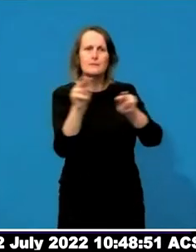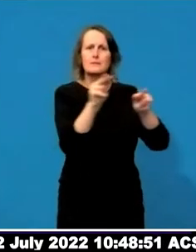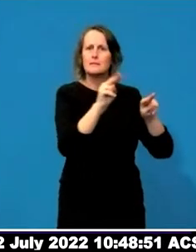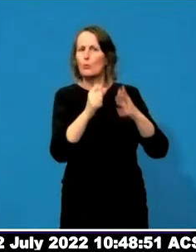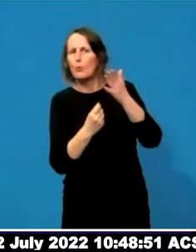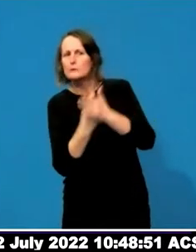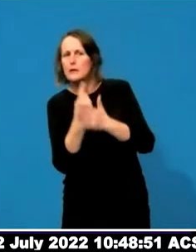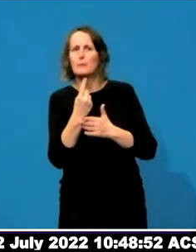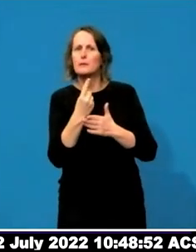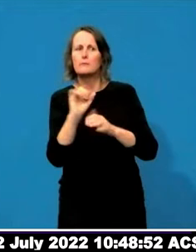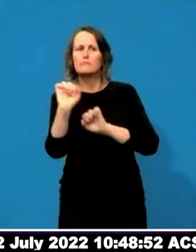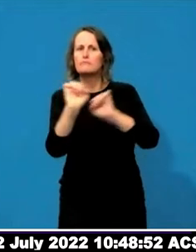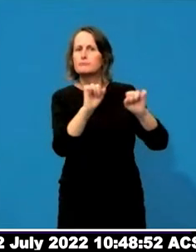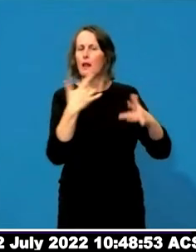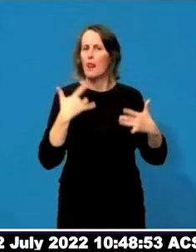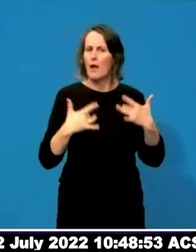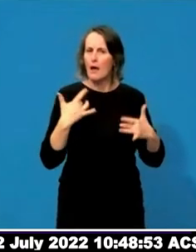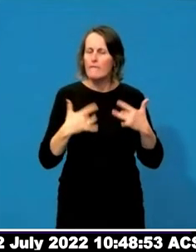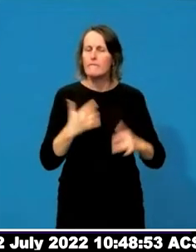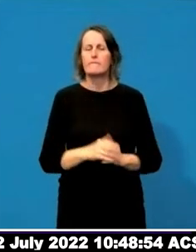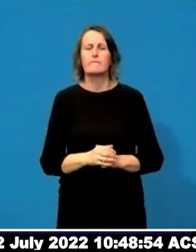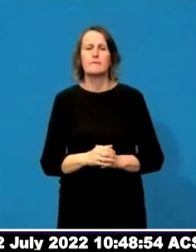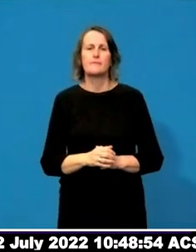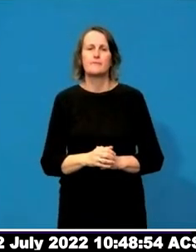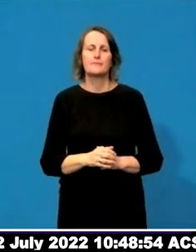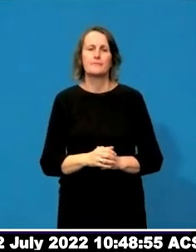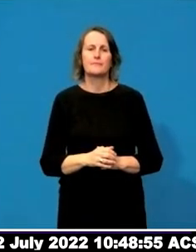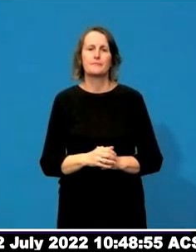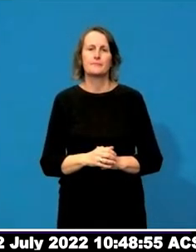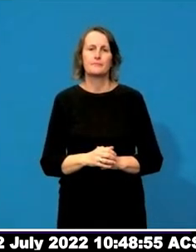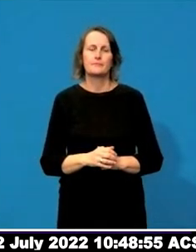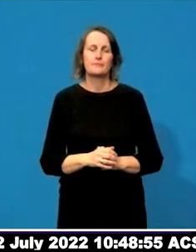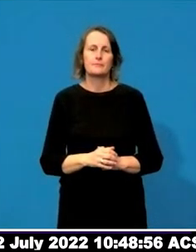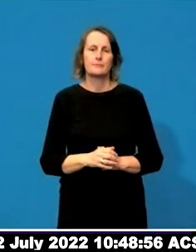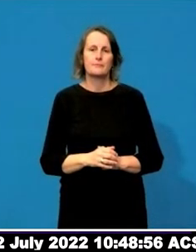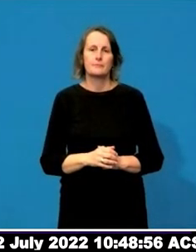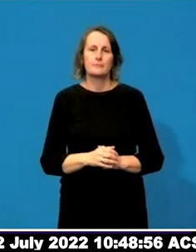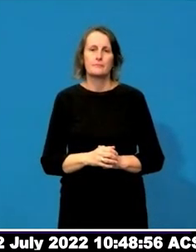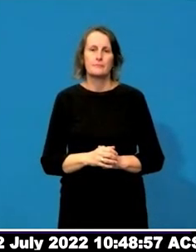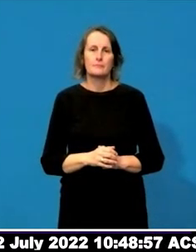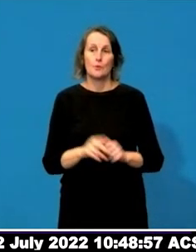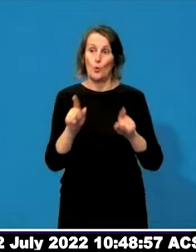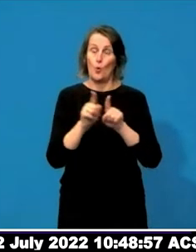and the experience that my - that the adult guardianship officers